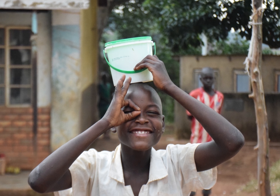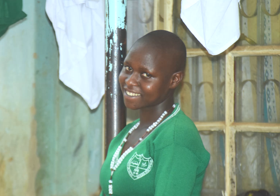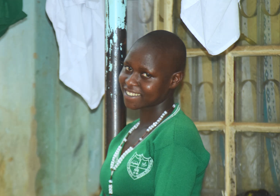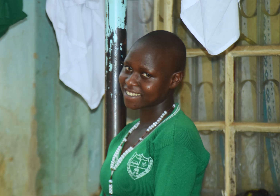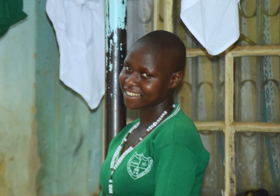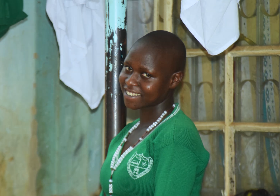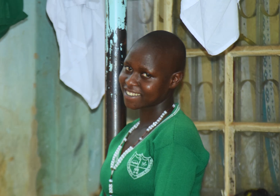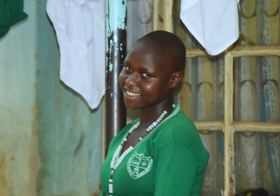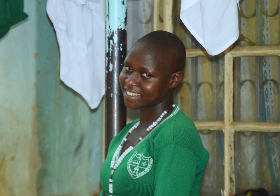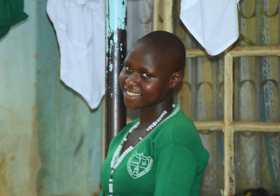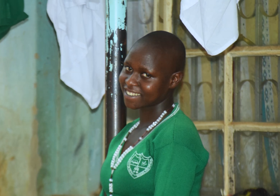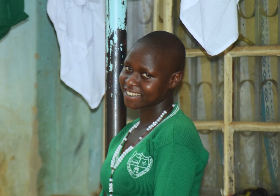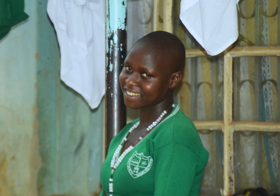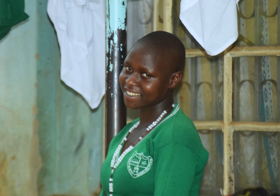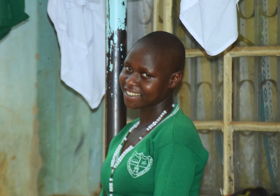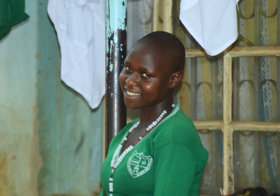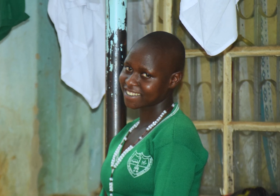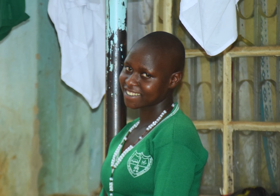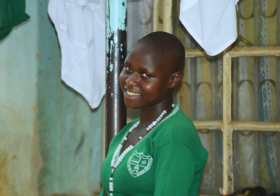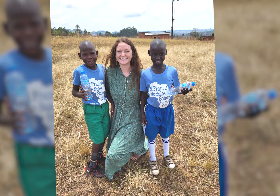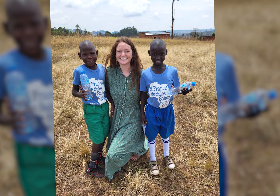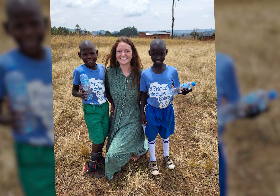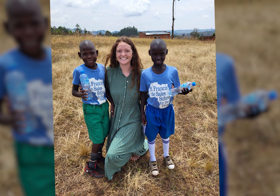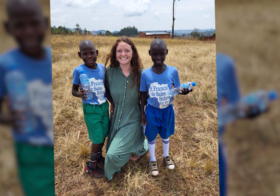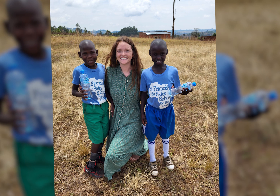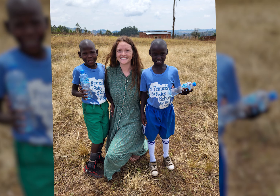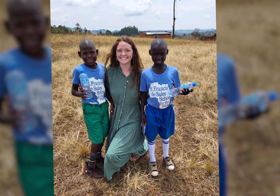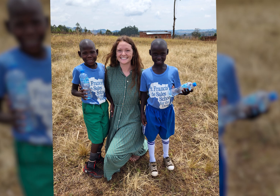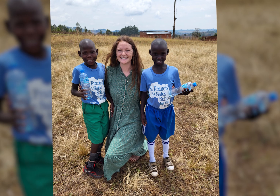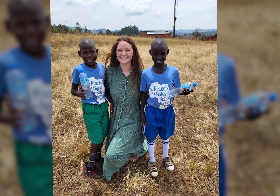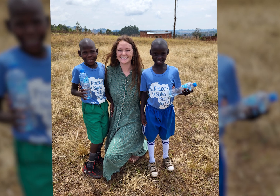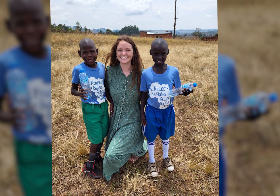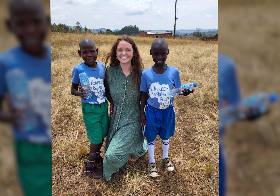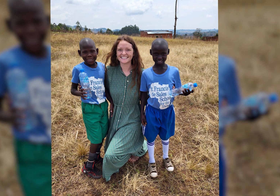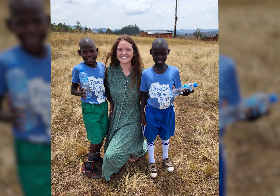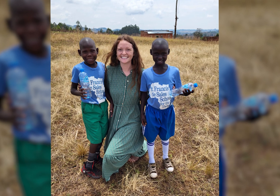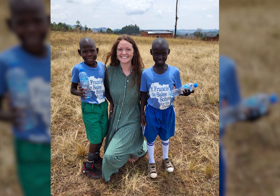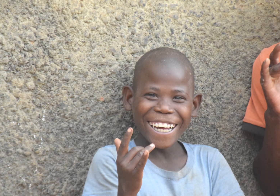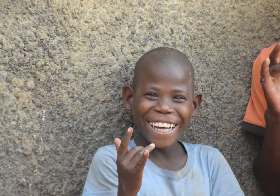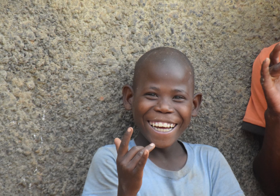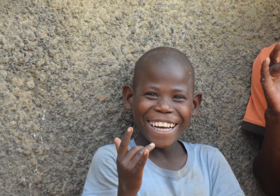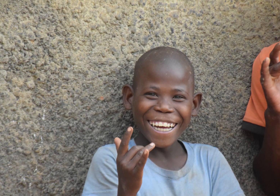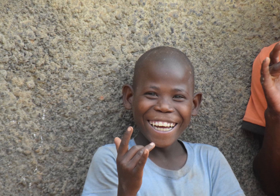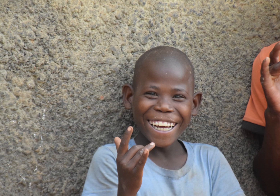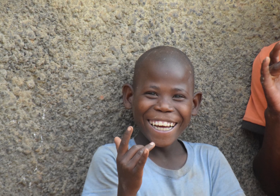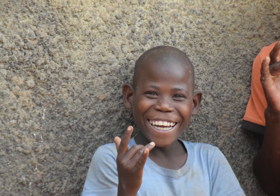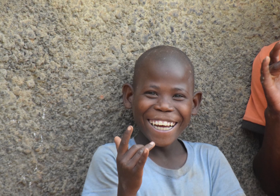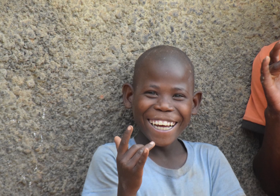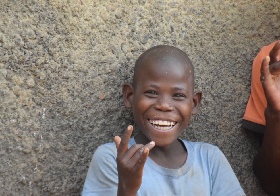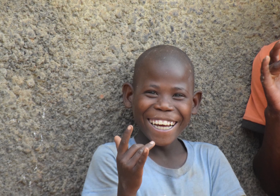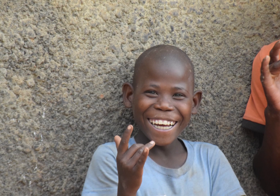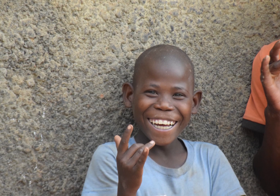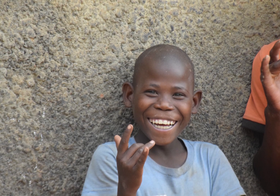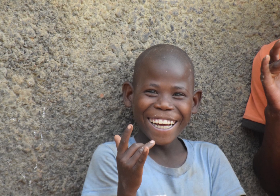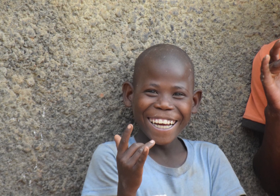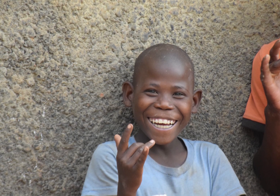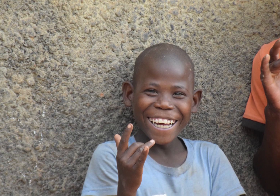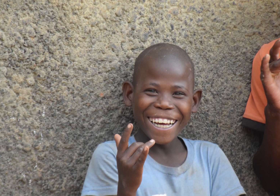like that is parents that are finding us that want their kids to come to our school. So I'm from the Congo. All around our whole region.